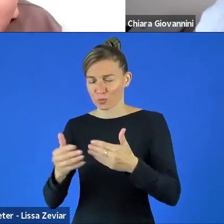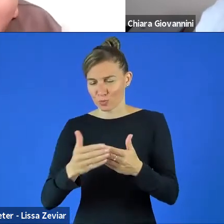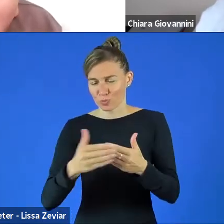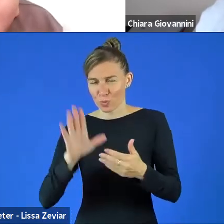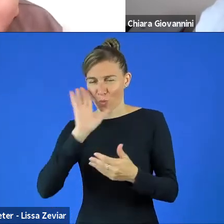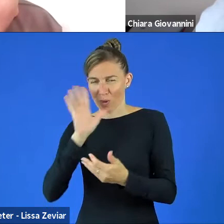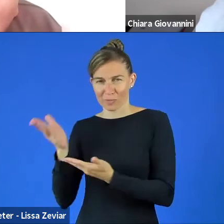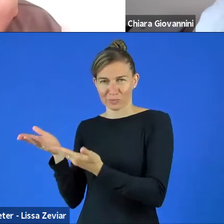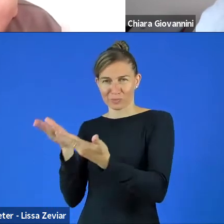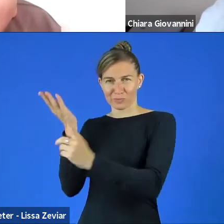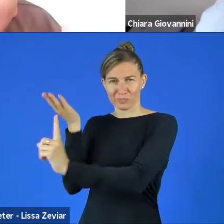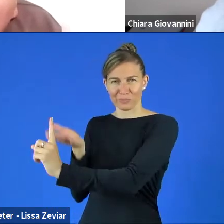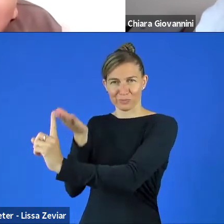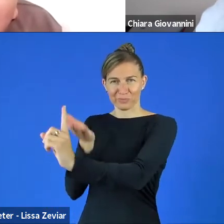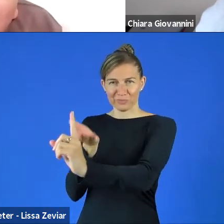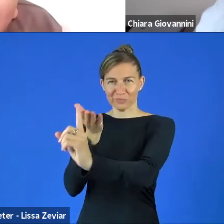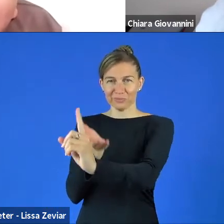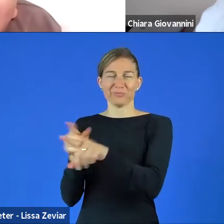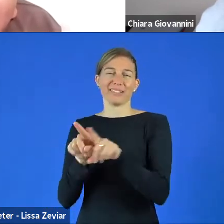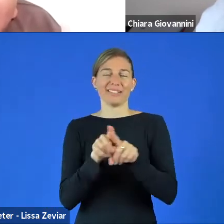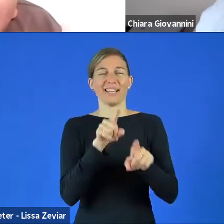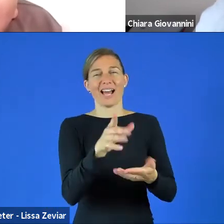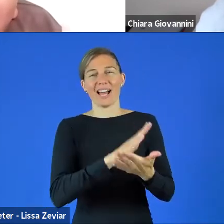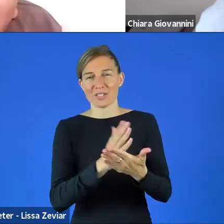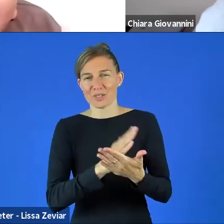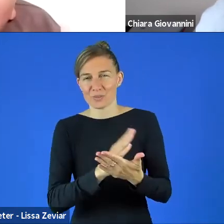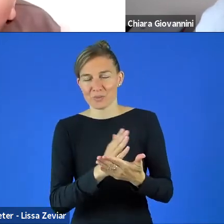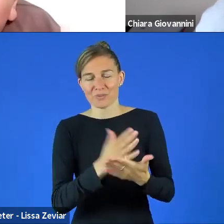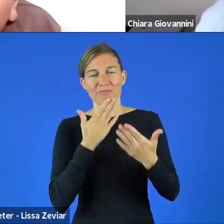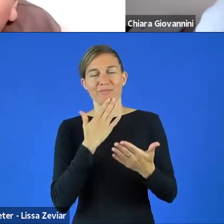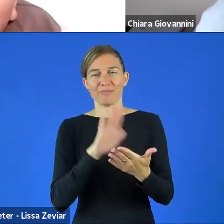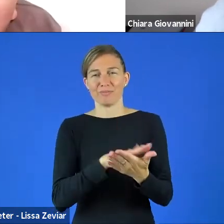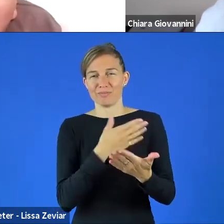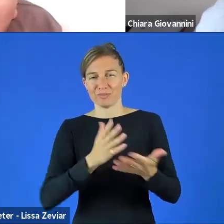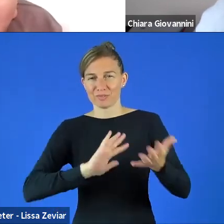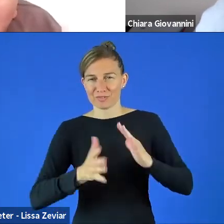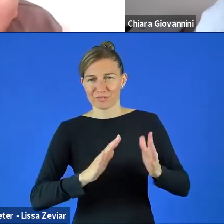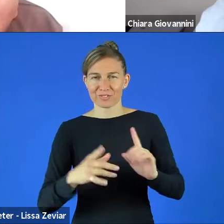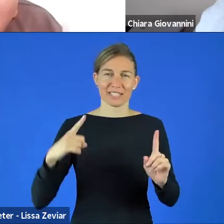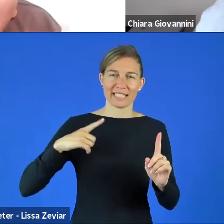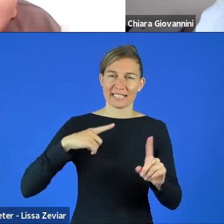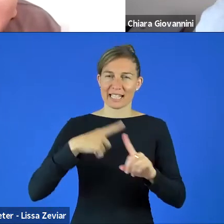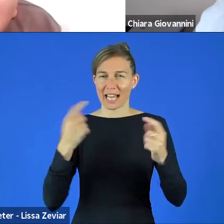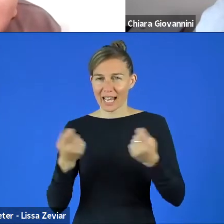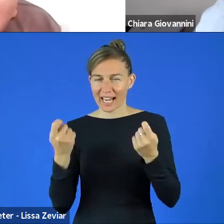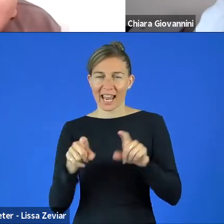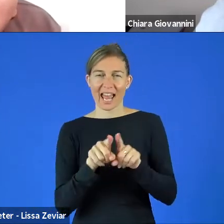And also our interpreters for sign interpretation Lisa and Gerdinand and our captioner, Wim.